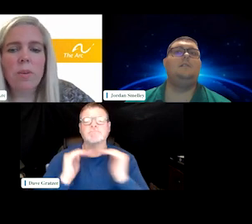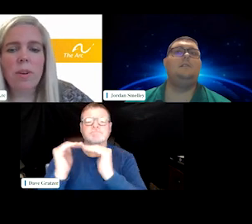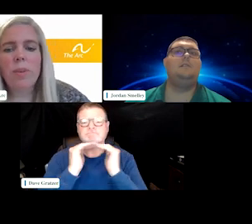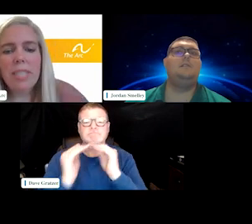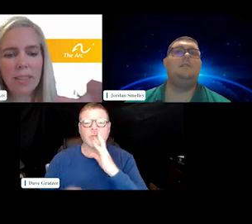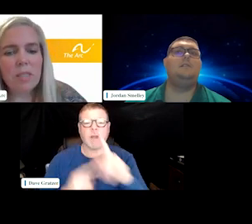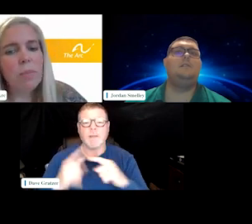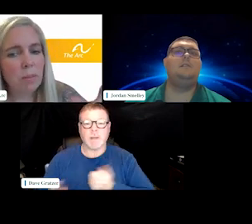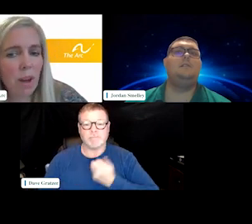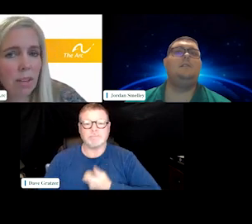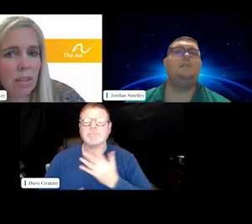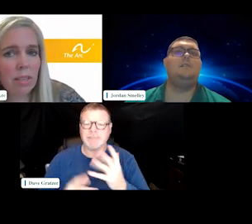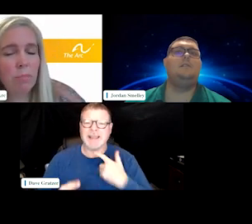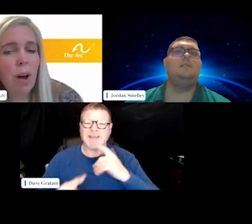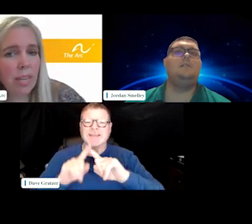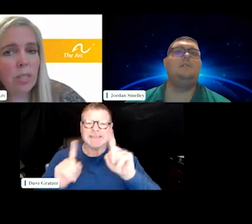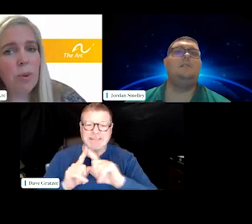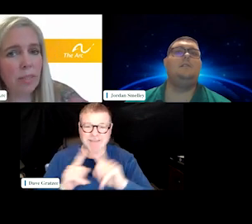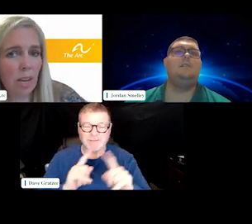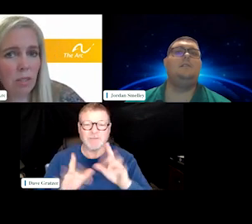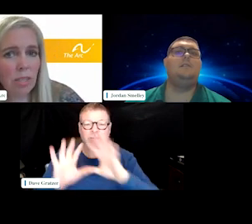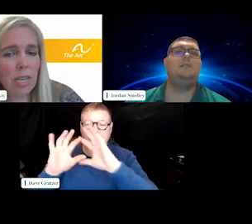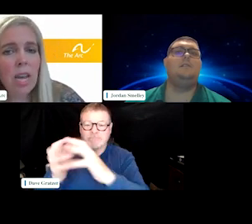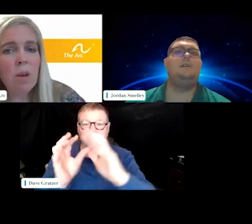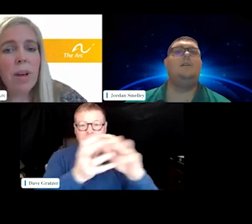So we see this in pockets throughout the country.